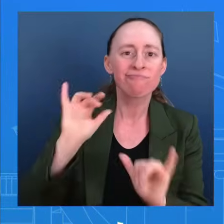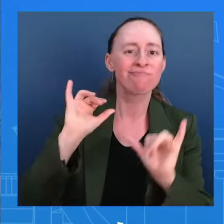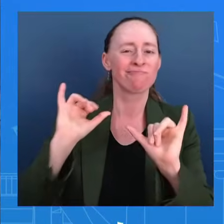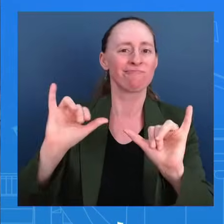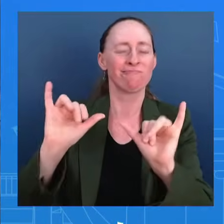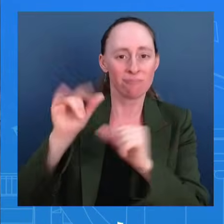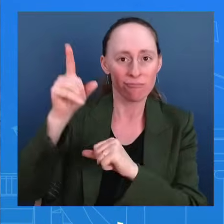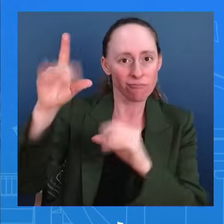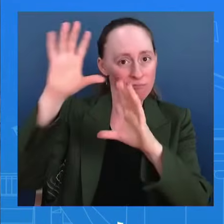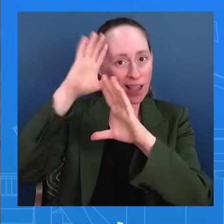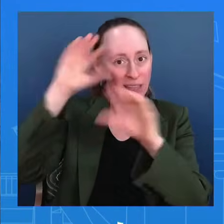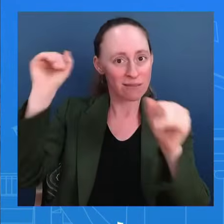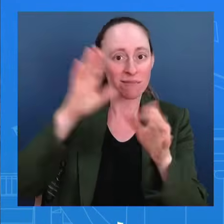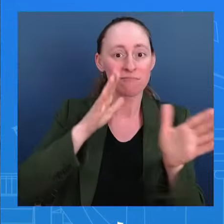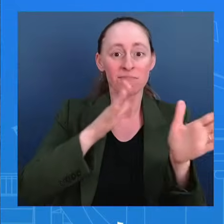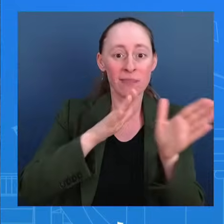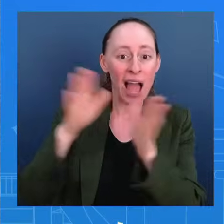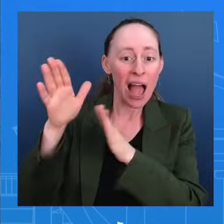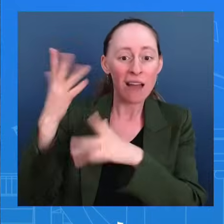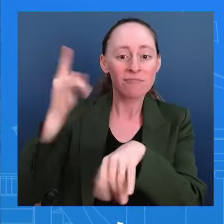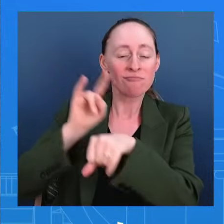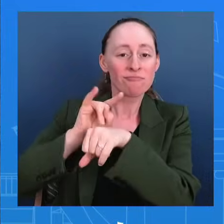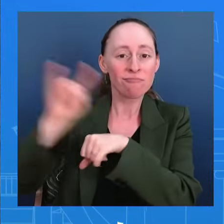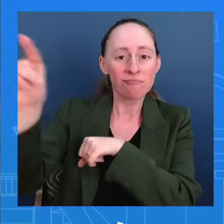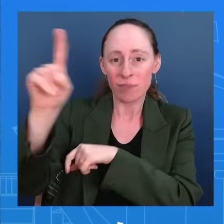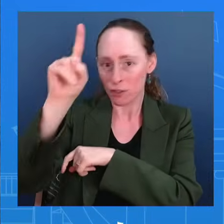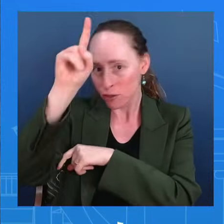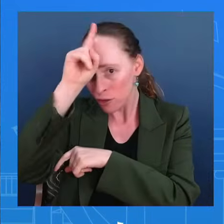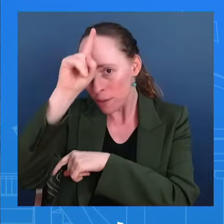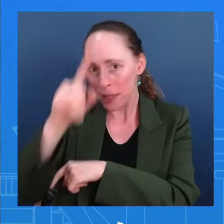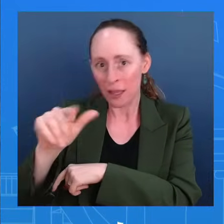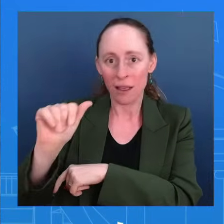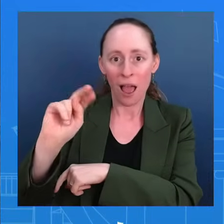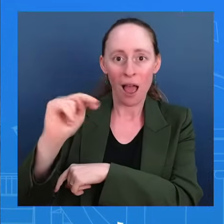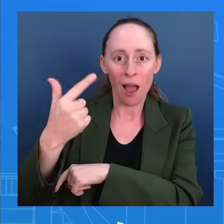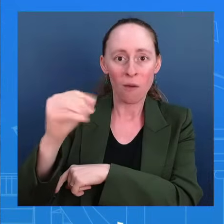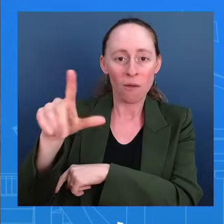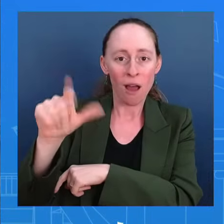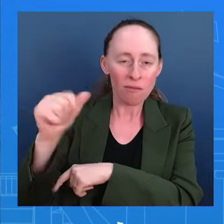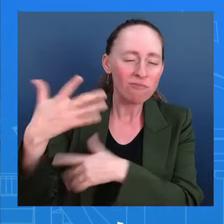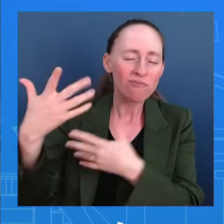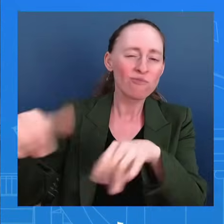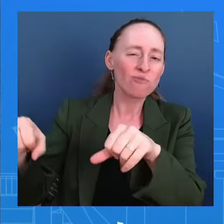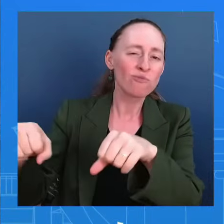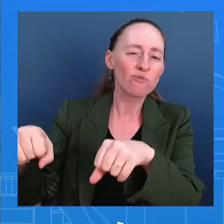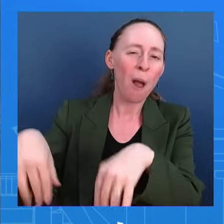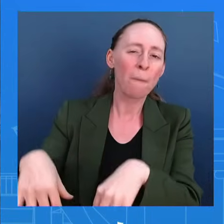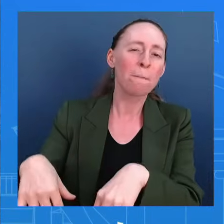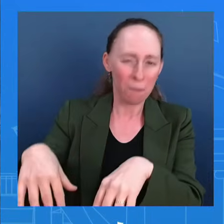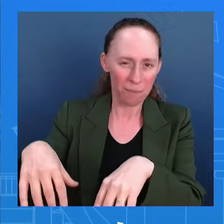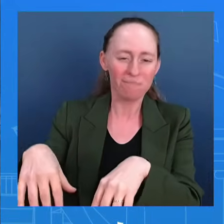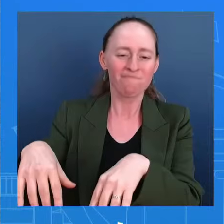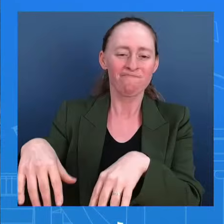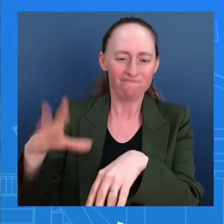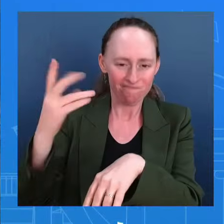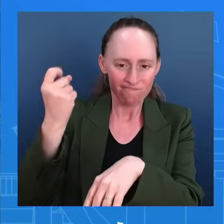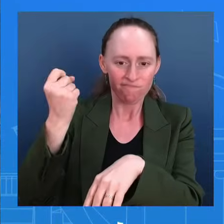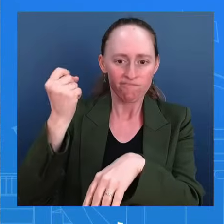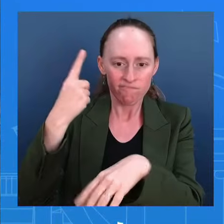can you give us just a sense of what the next few days will look like as he is monitoring Milton? Ms. Jean-Pierre: Yeah. The Press: Will he be here the whole time, probably?